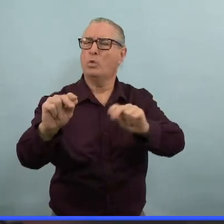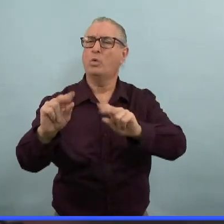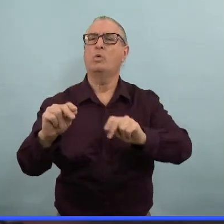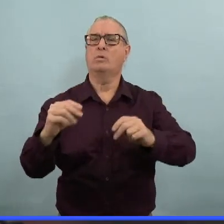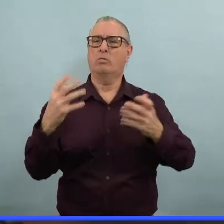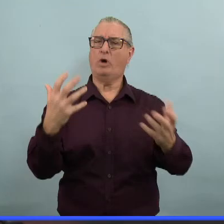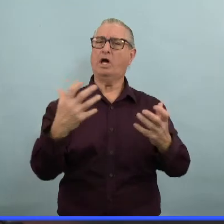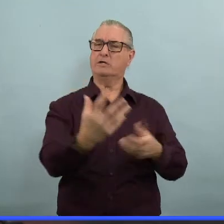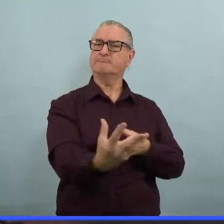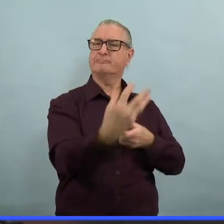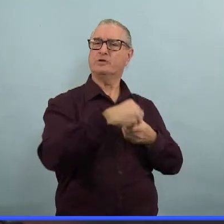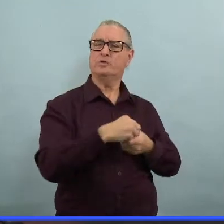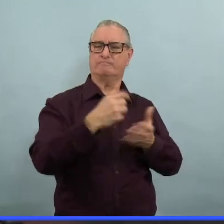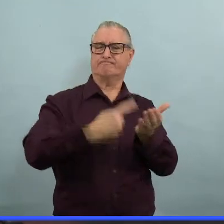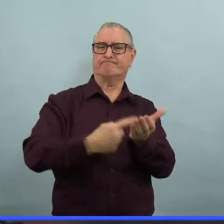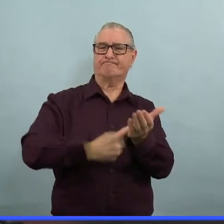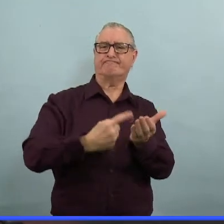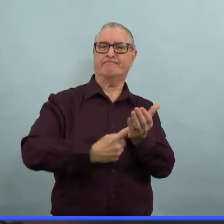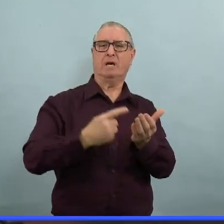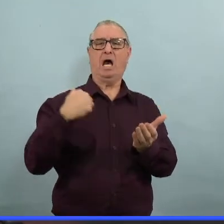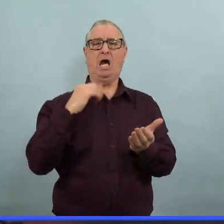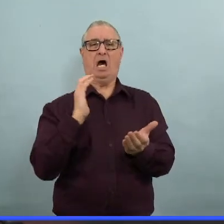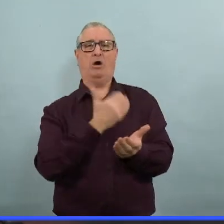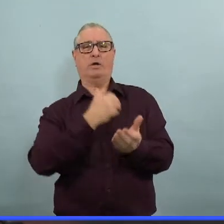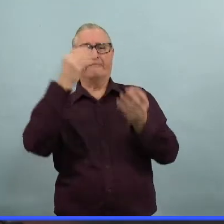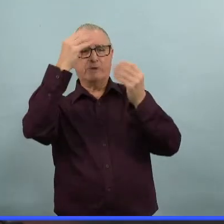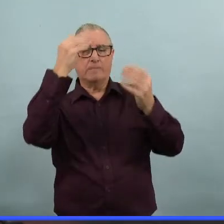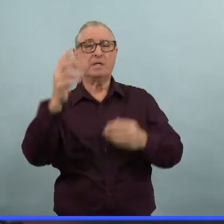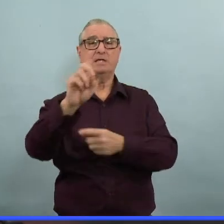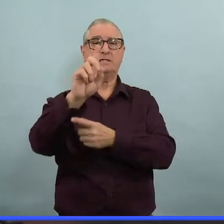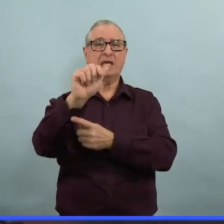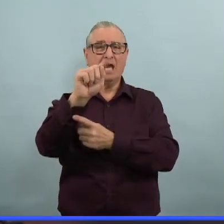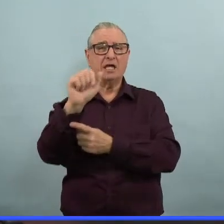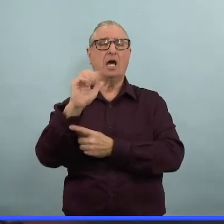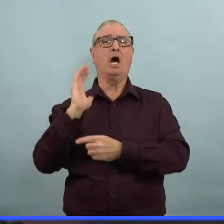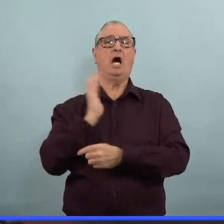consider moving forward with our restrictions but no doubt is that in any way saying